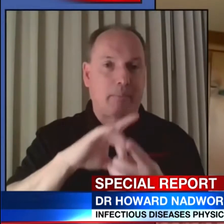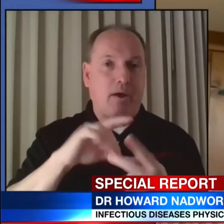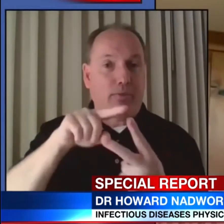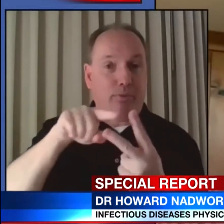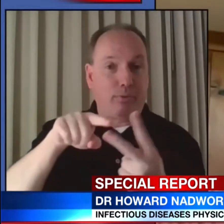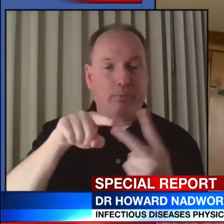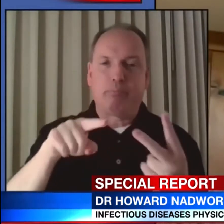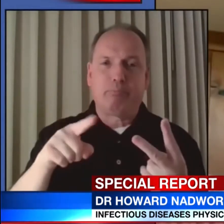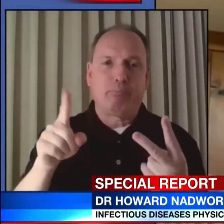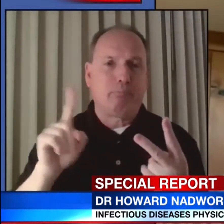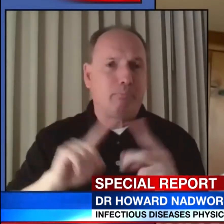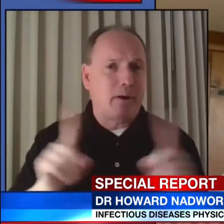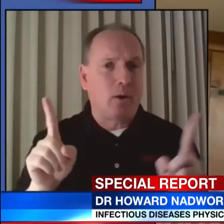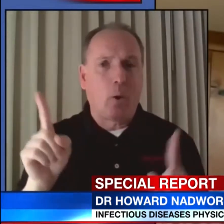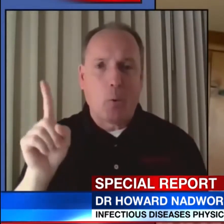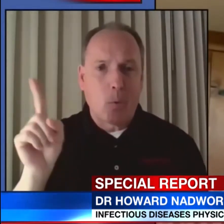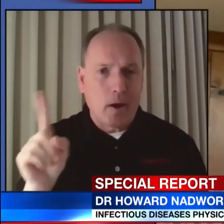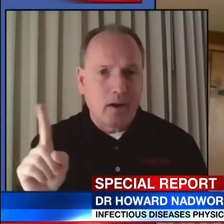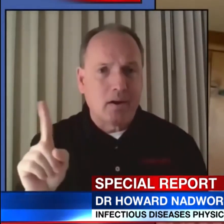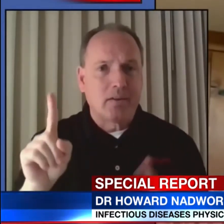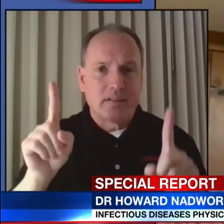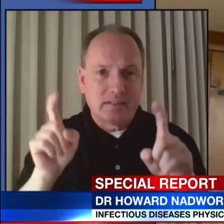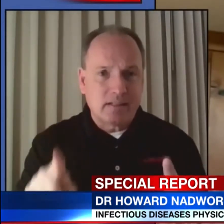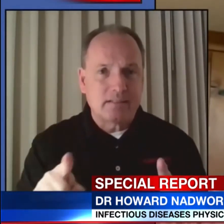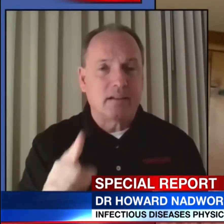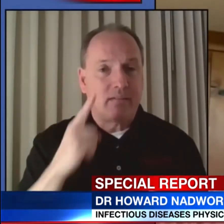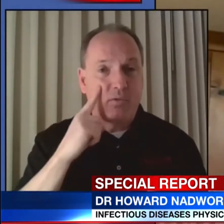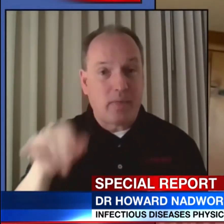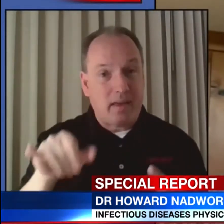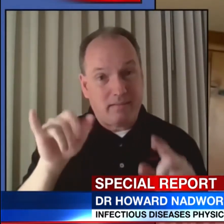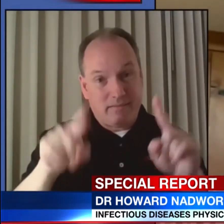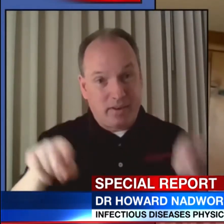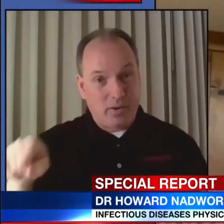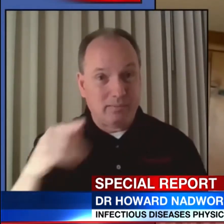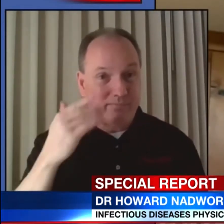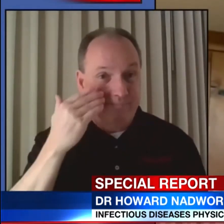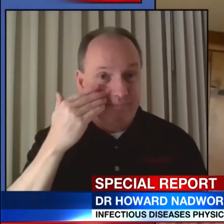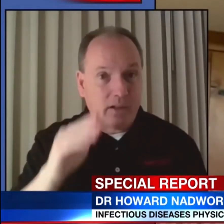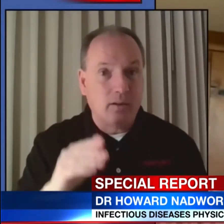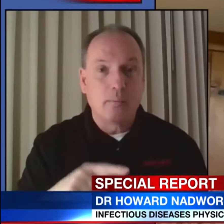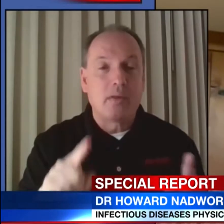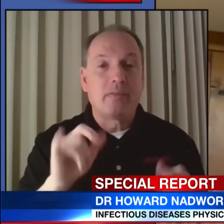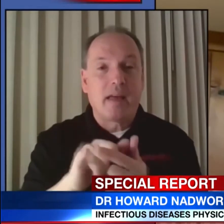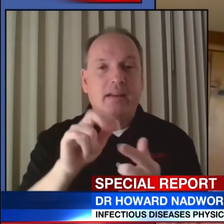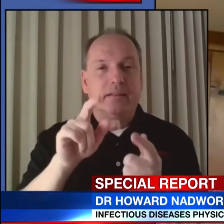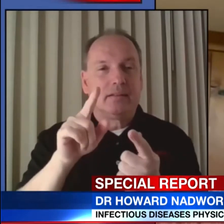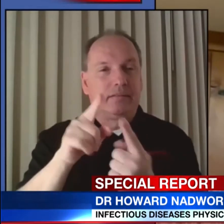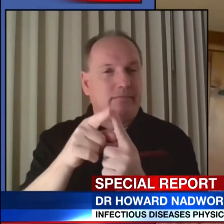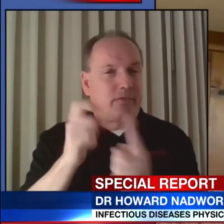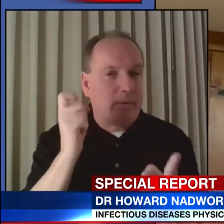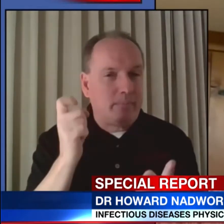VACCINES. THOSE ARE THE ONES I'M MOST CONCERNED ABOUT. I DON'T KNOW WHERE THE